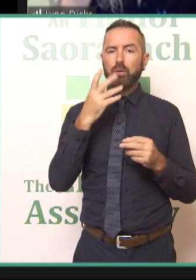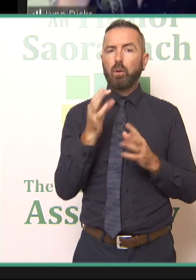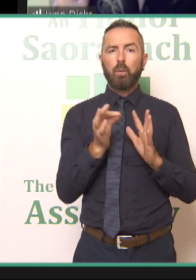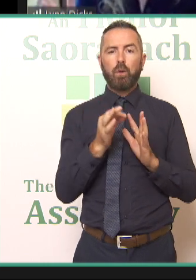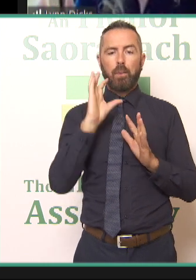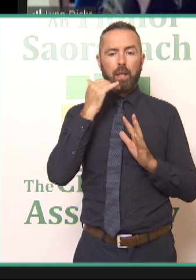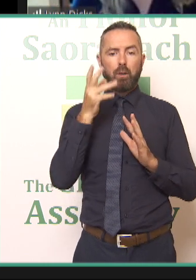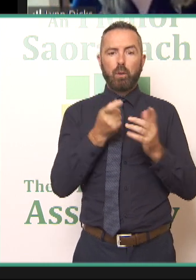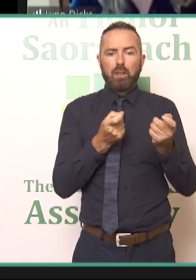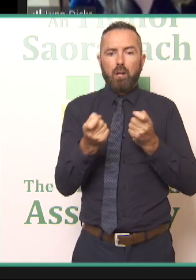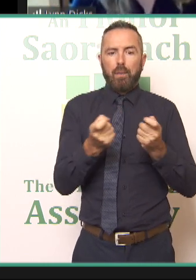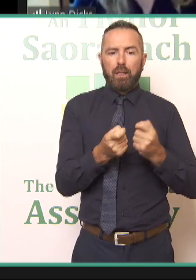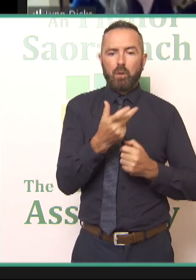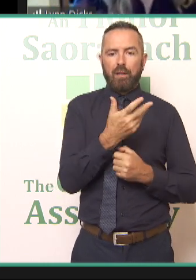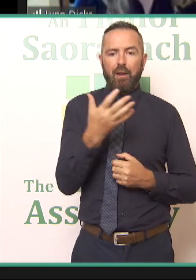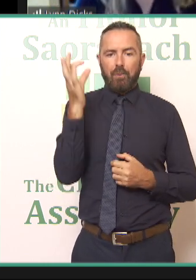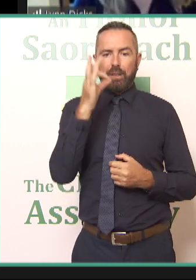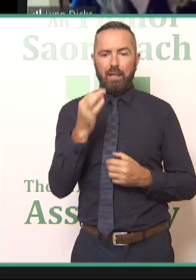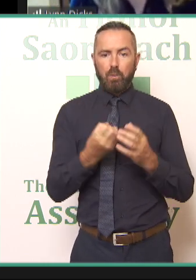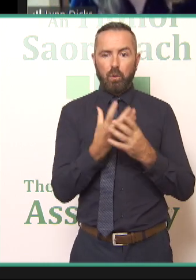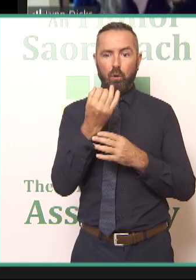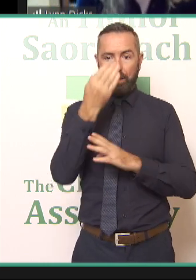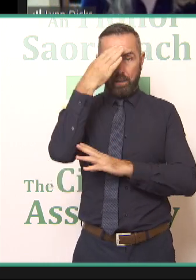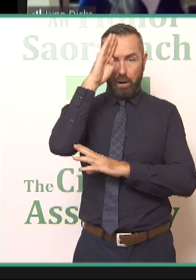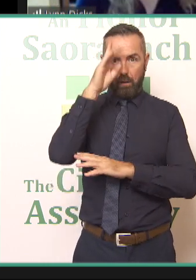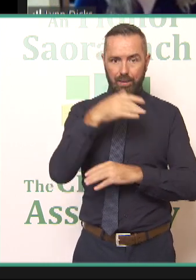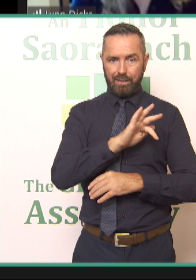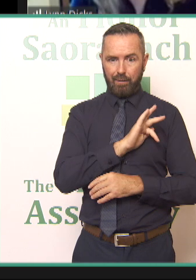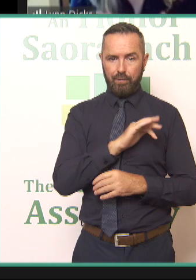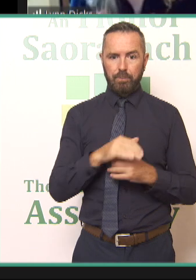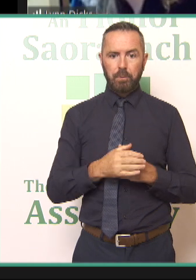because it's 25 would all be grown within Ireland so Island looks blue on here and you can see that